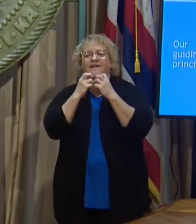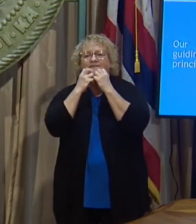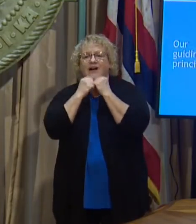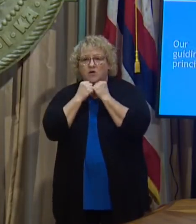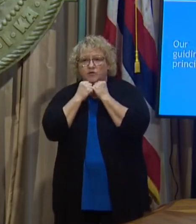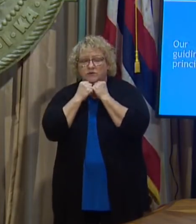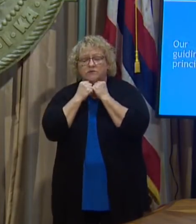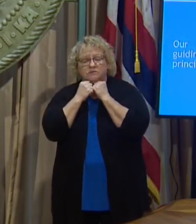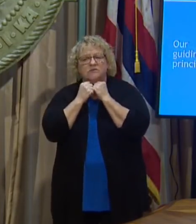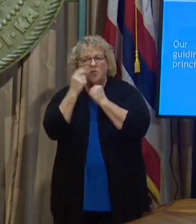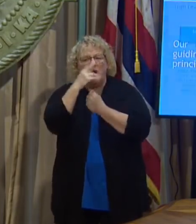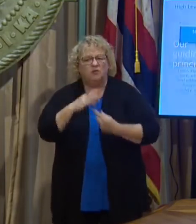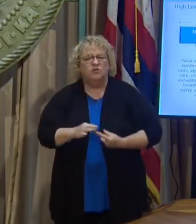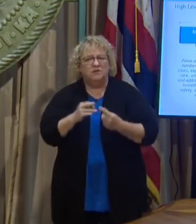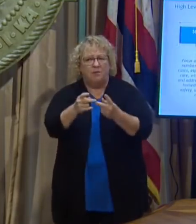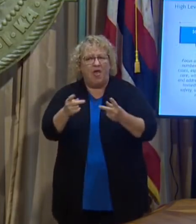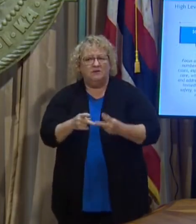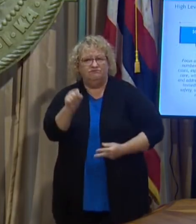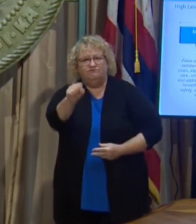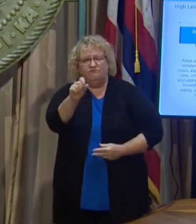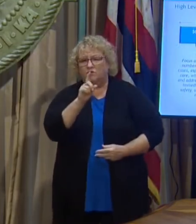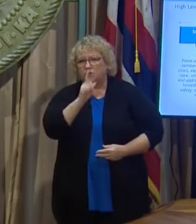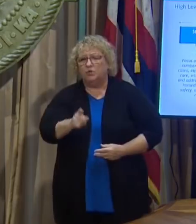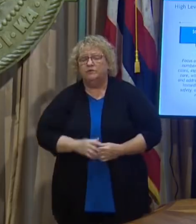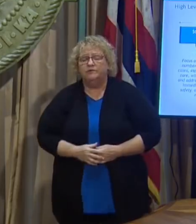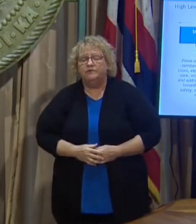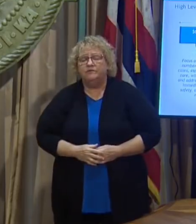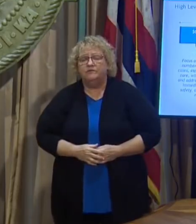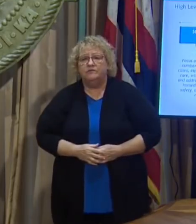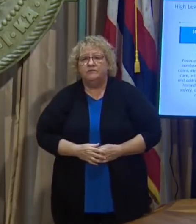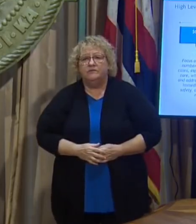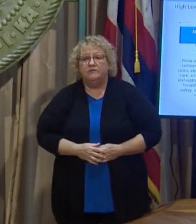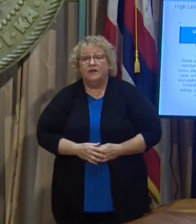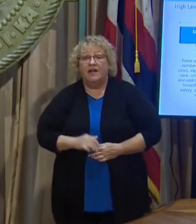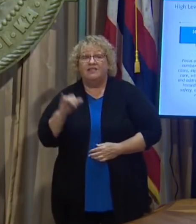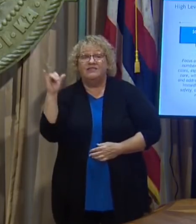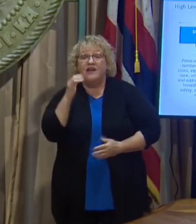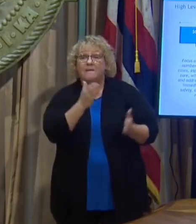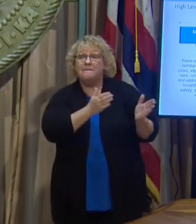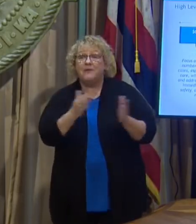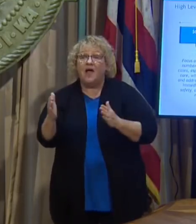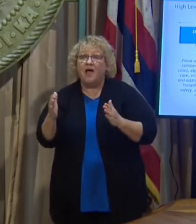INCORPORATE HAWAII'S VALUES, UNIQUE SENSE OF PLACE, AND WE OF LIFE.